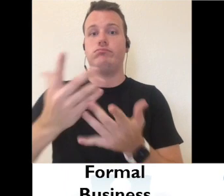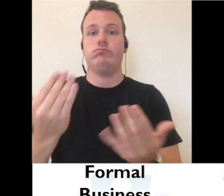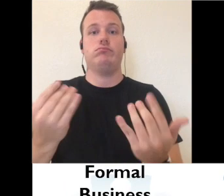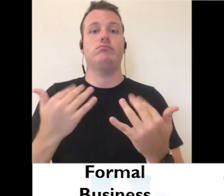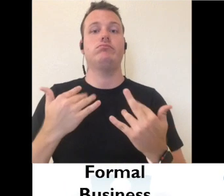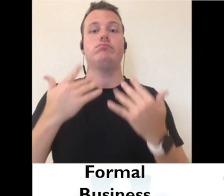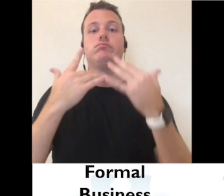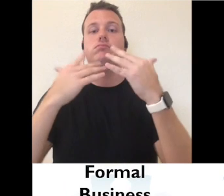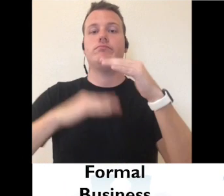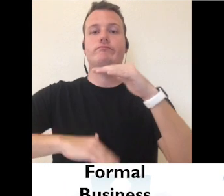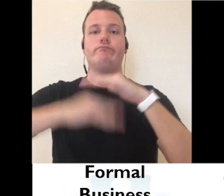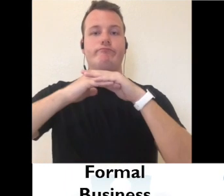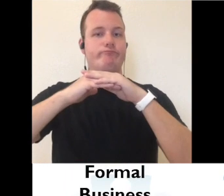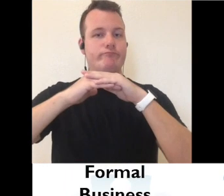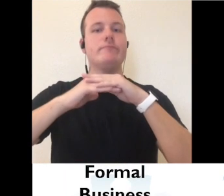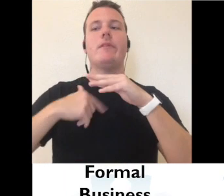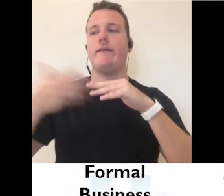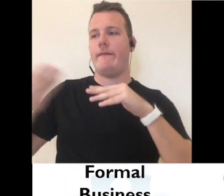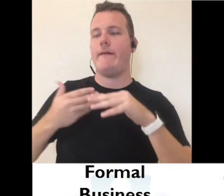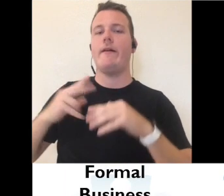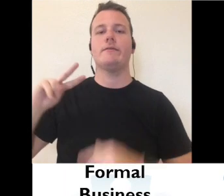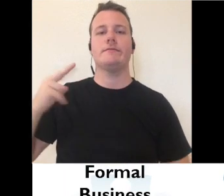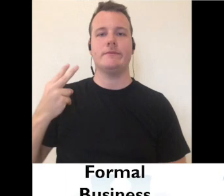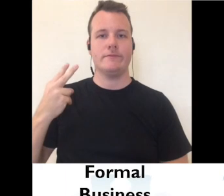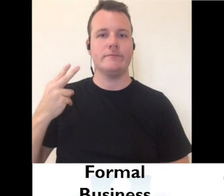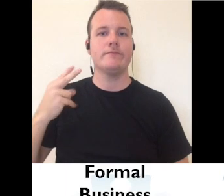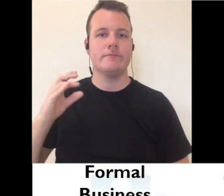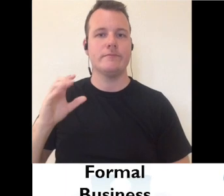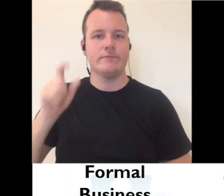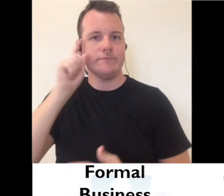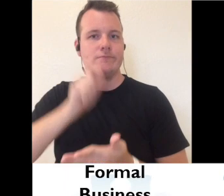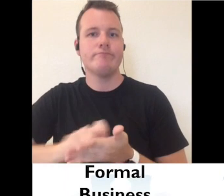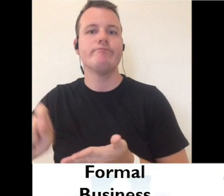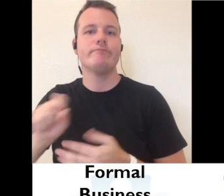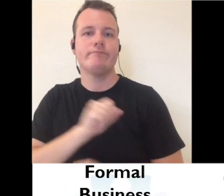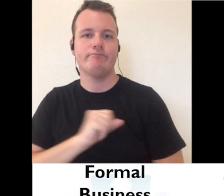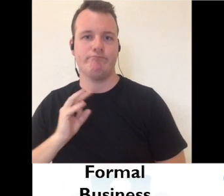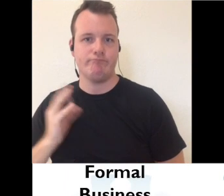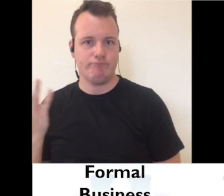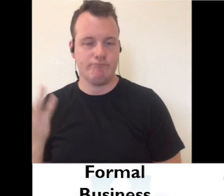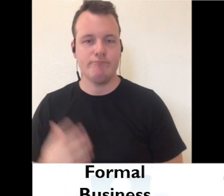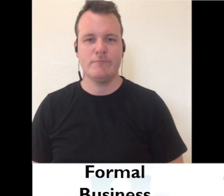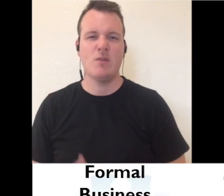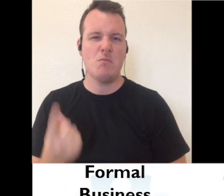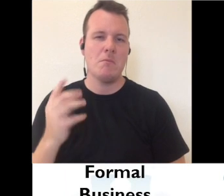reach as well. So Human Resources don't tell us how many combined years of